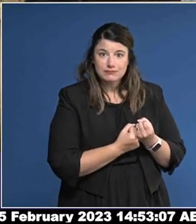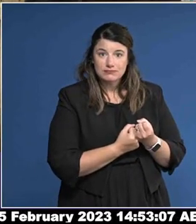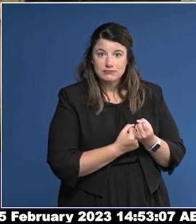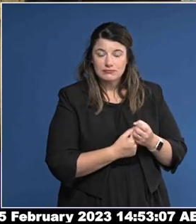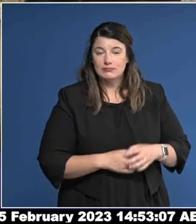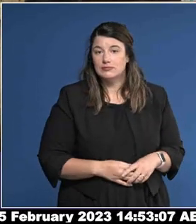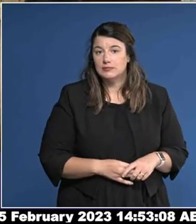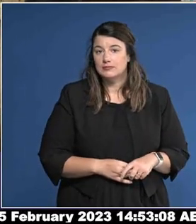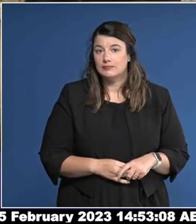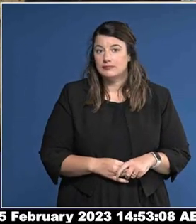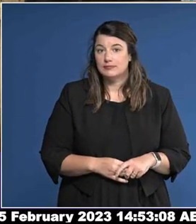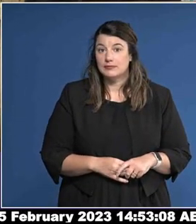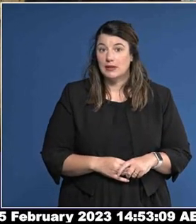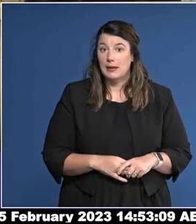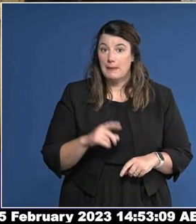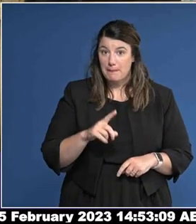But we will not tolerate failures in our duty of care.